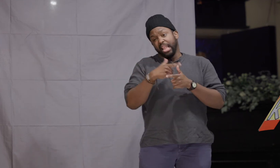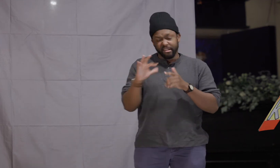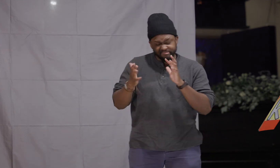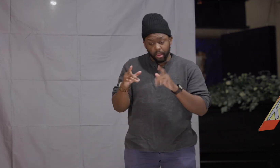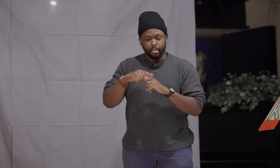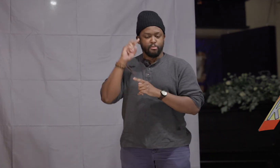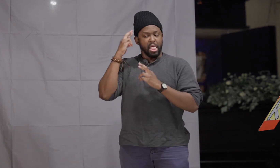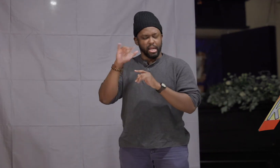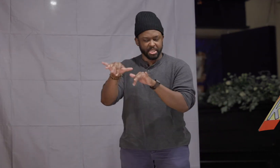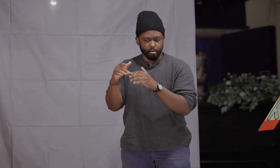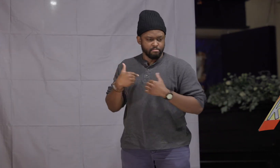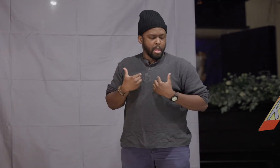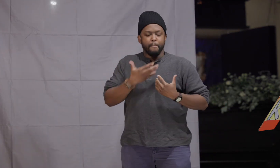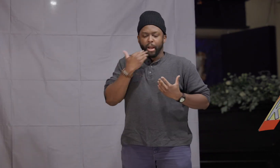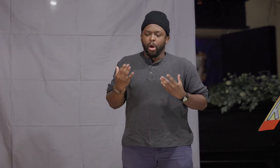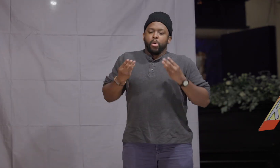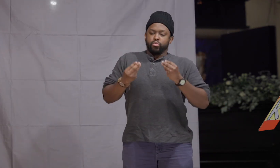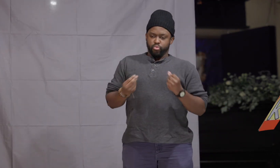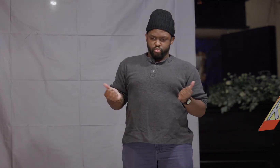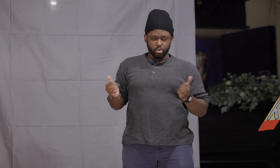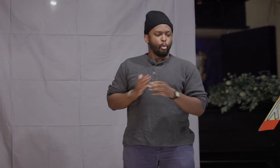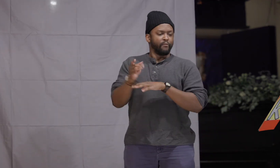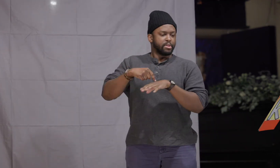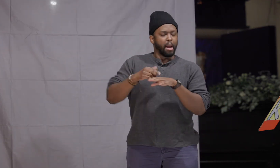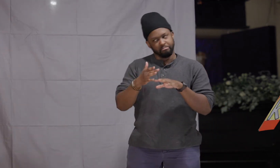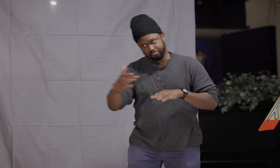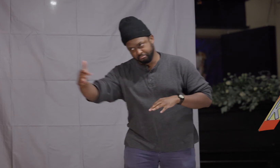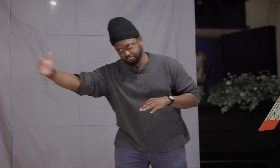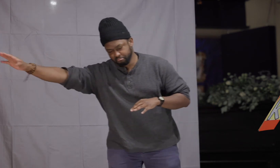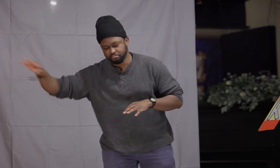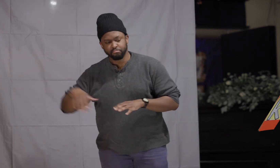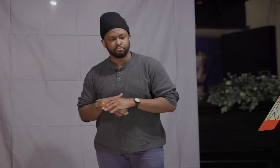Over time, those feelings of anger did subside.